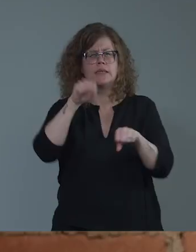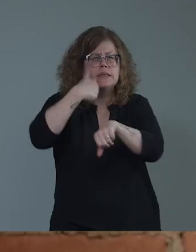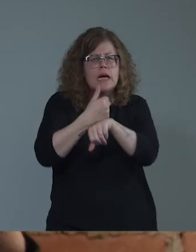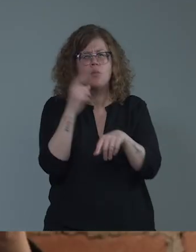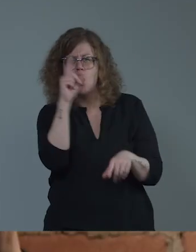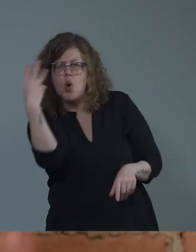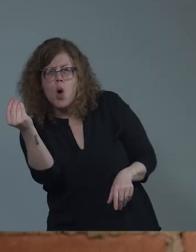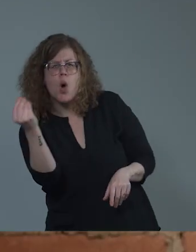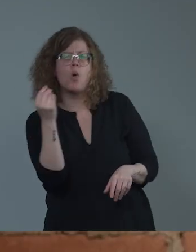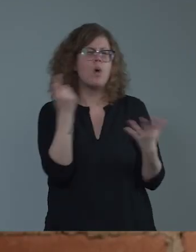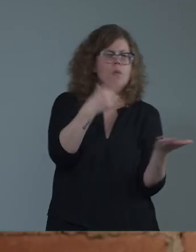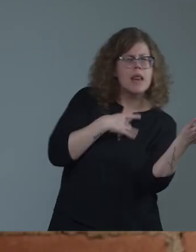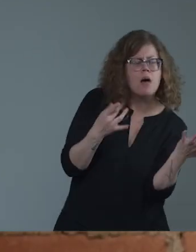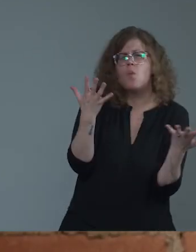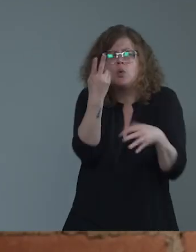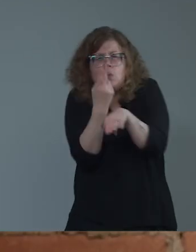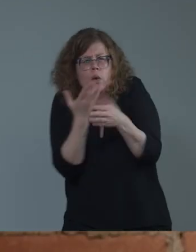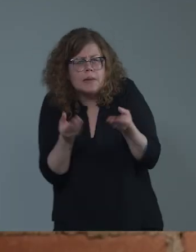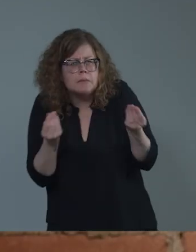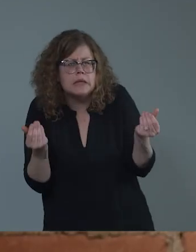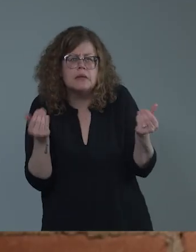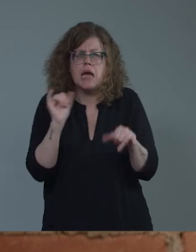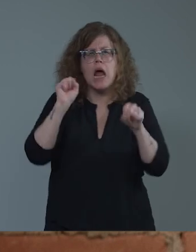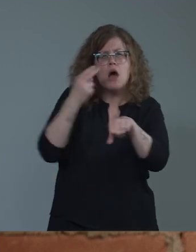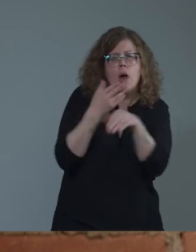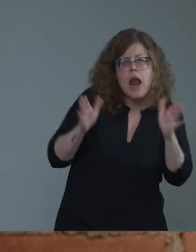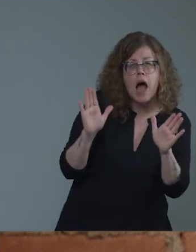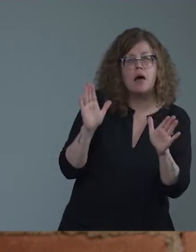You're looking at more objective criteria that you're going to ask the artist to meet,